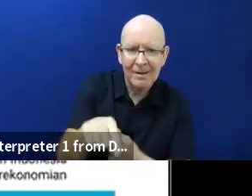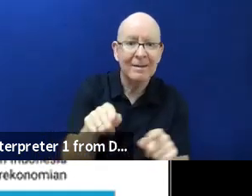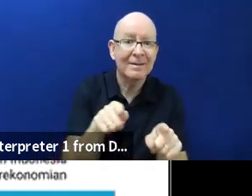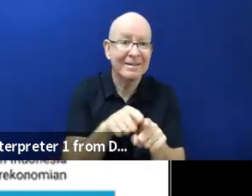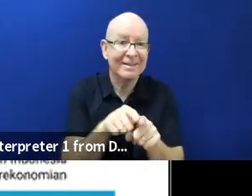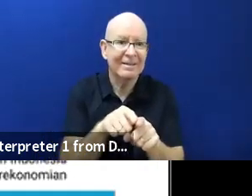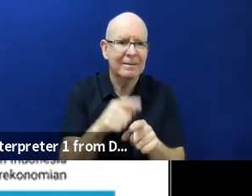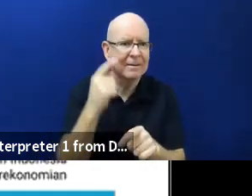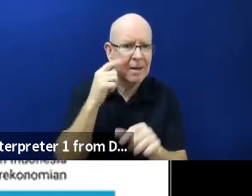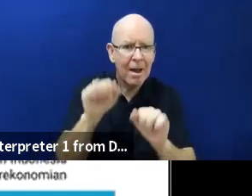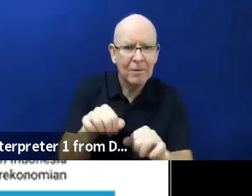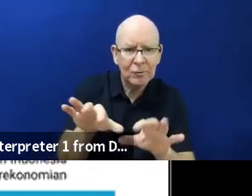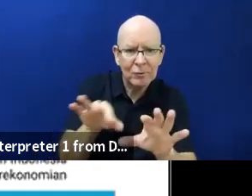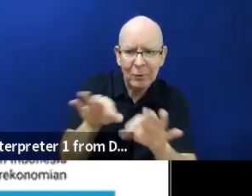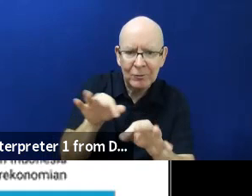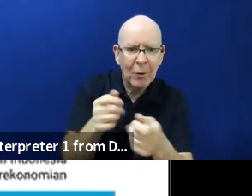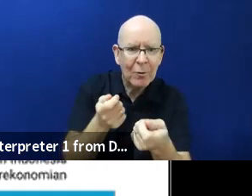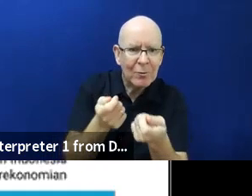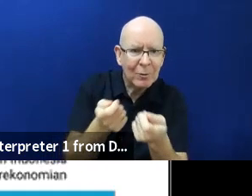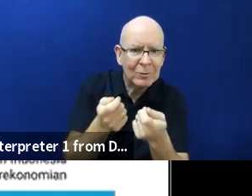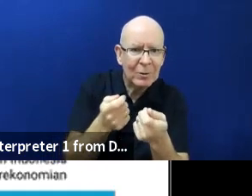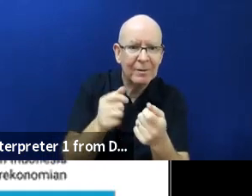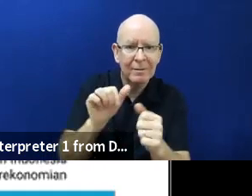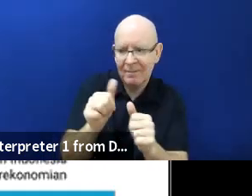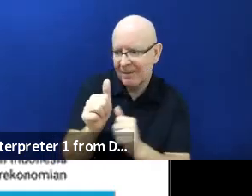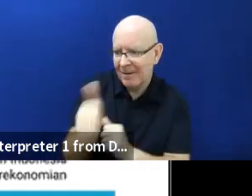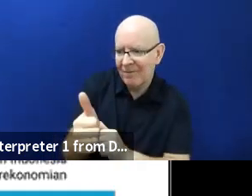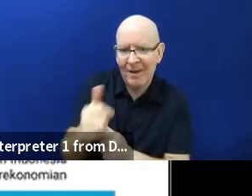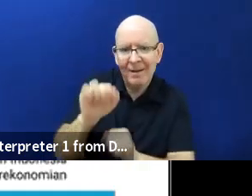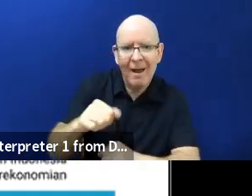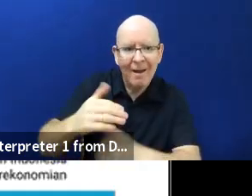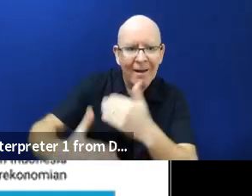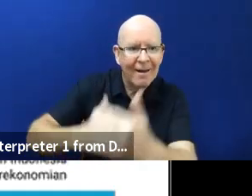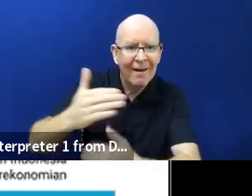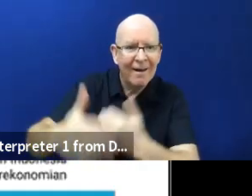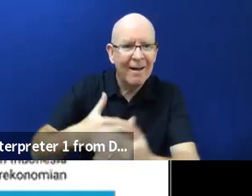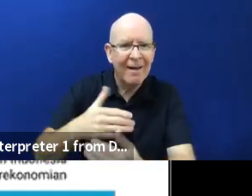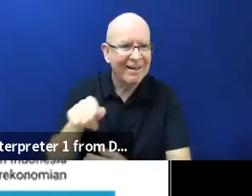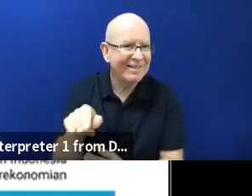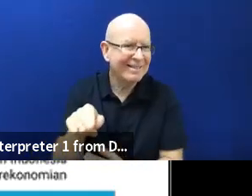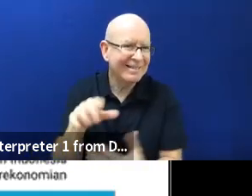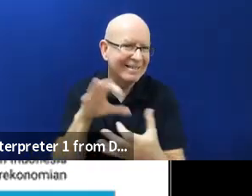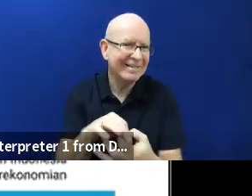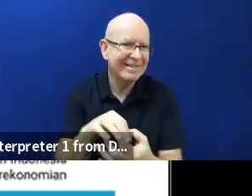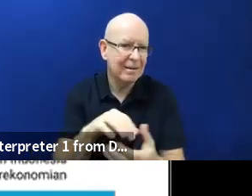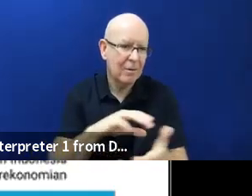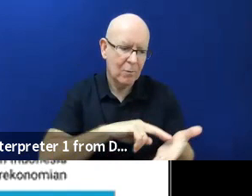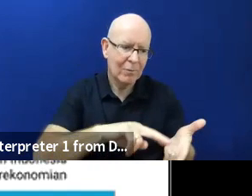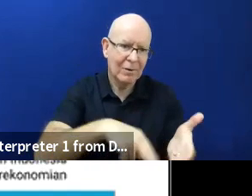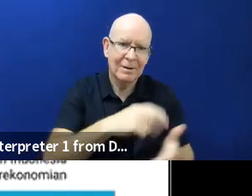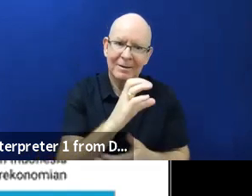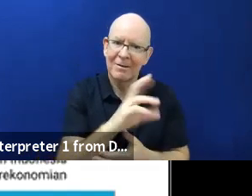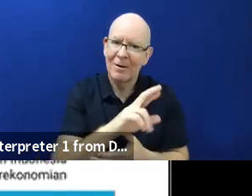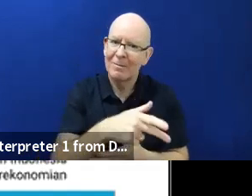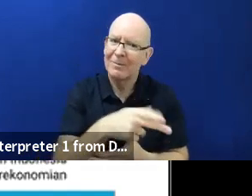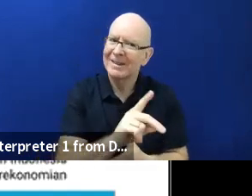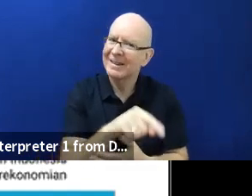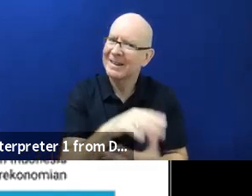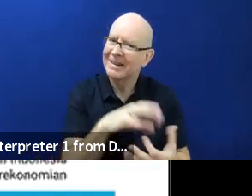next. I'll hand it over now to Sawang from Thailand to start his presentation, thank you.